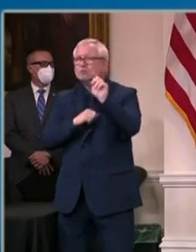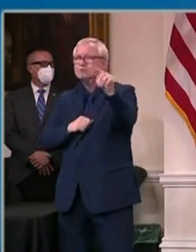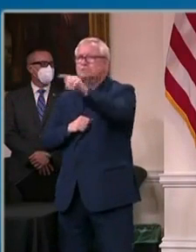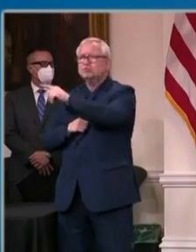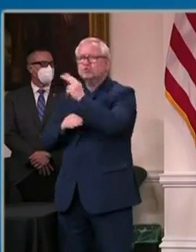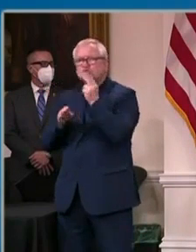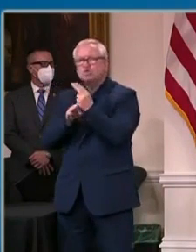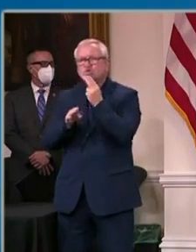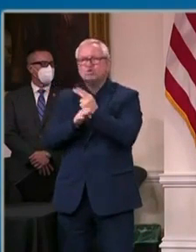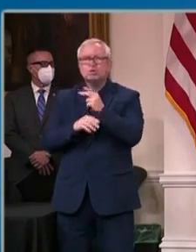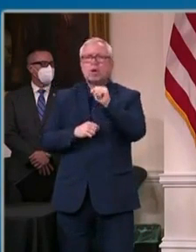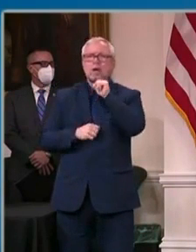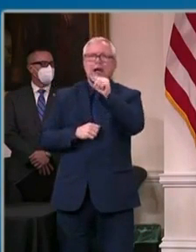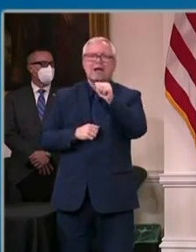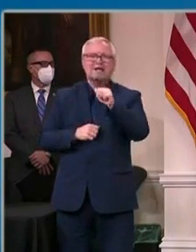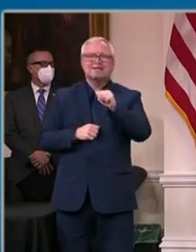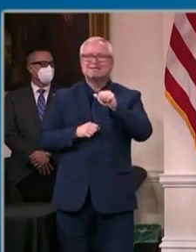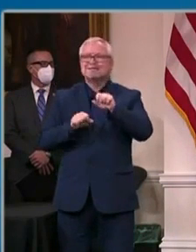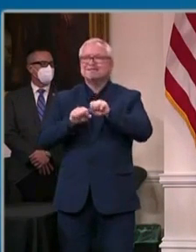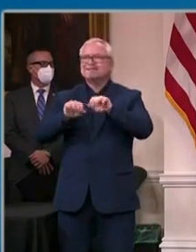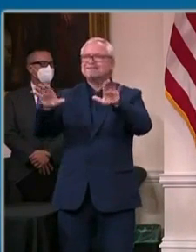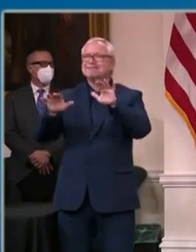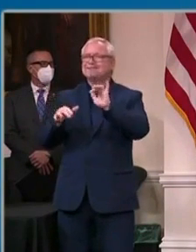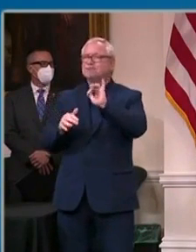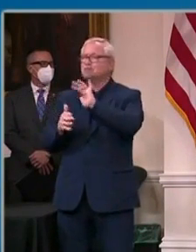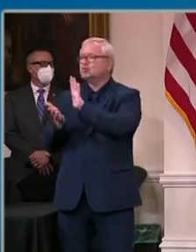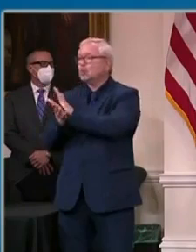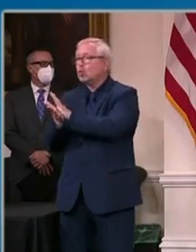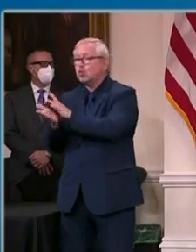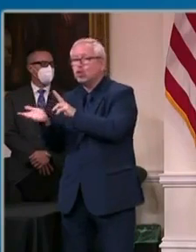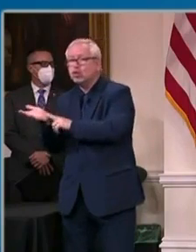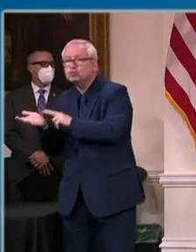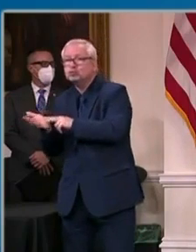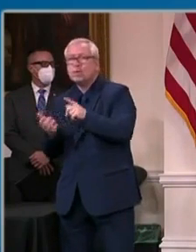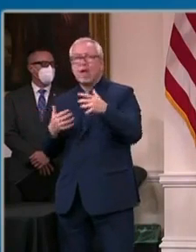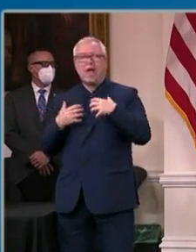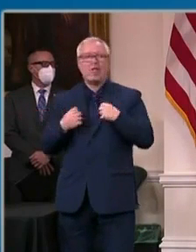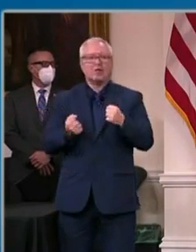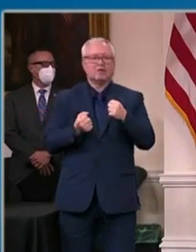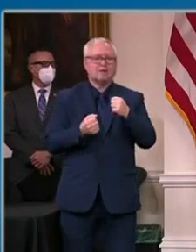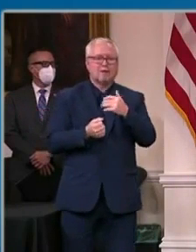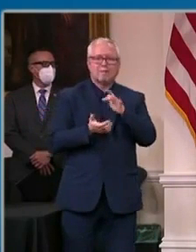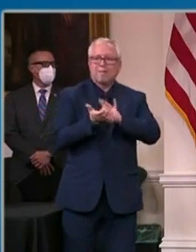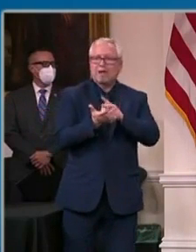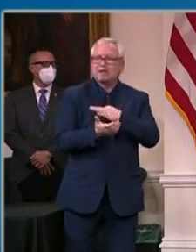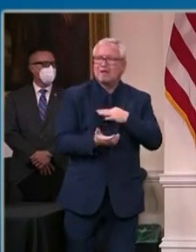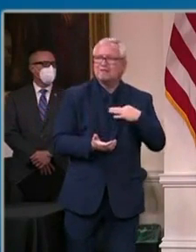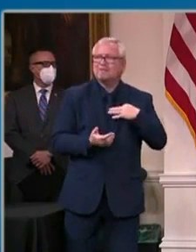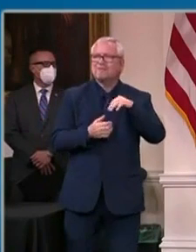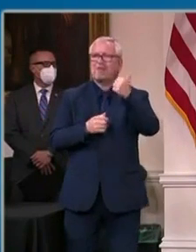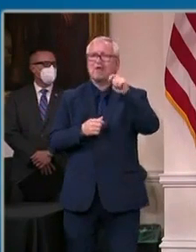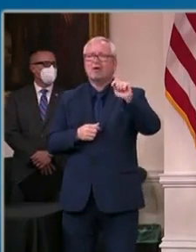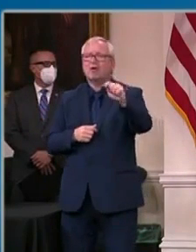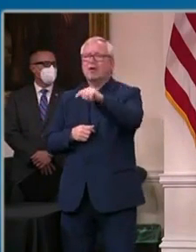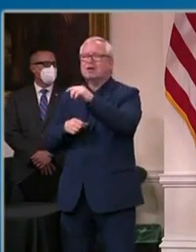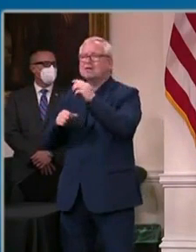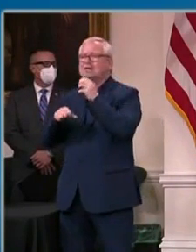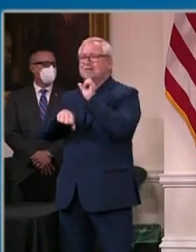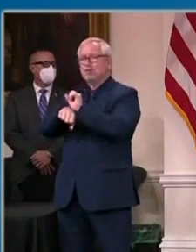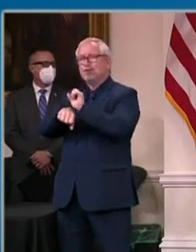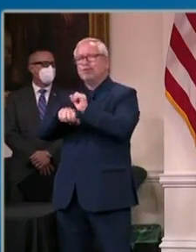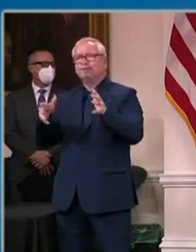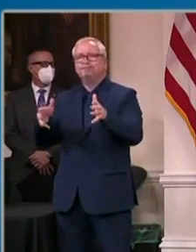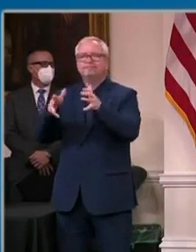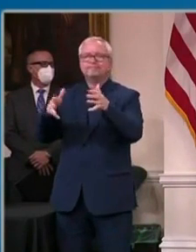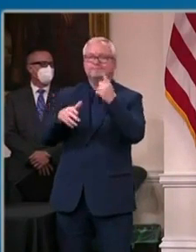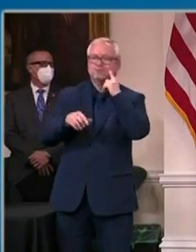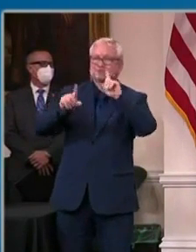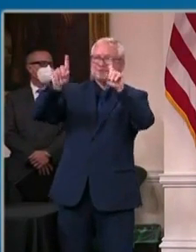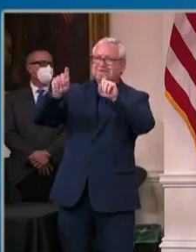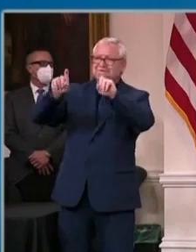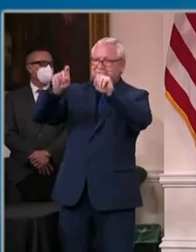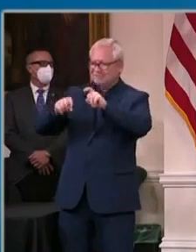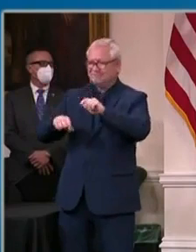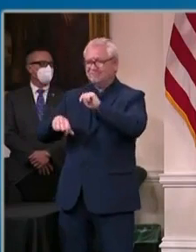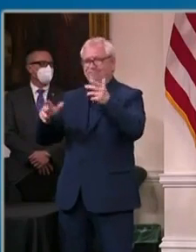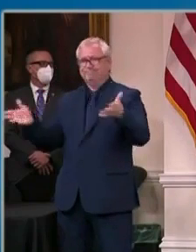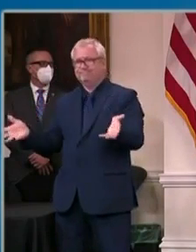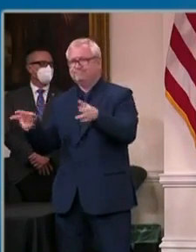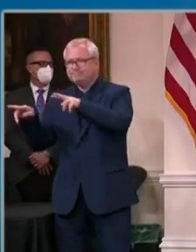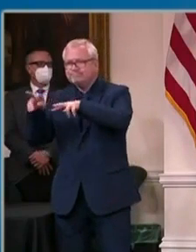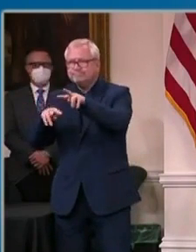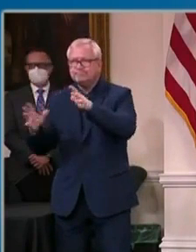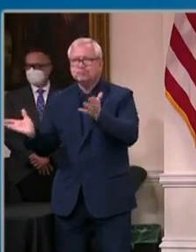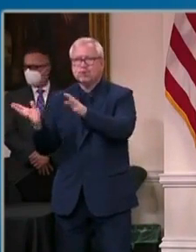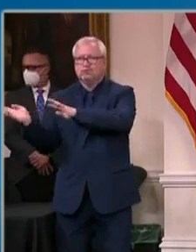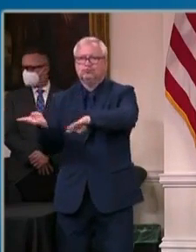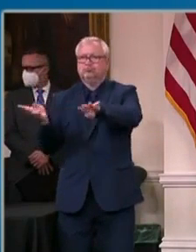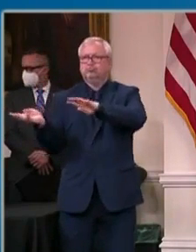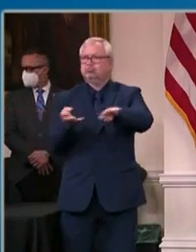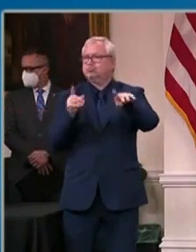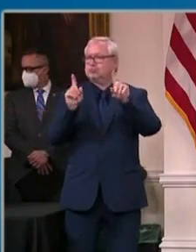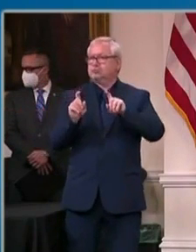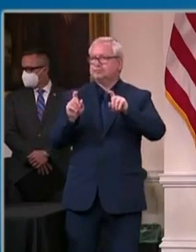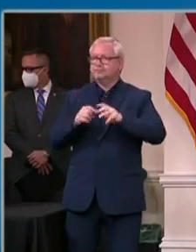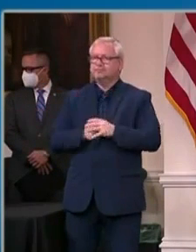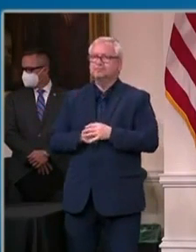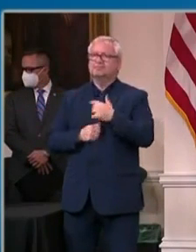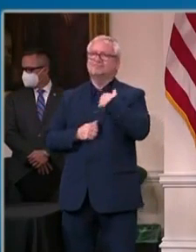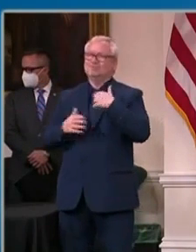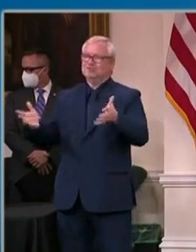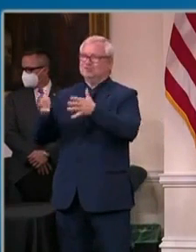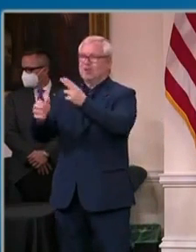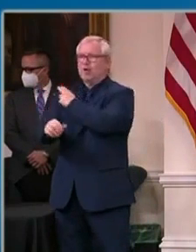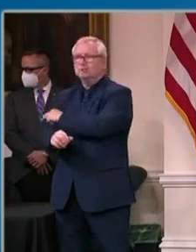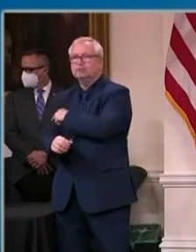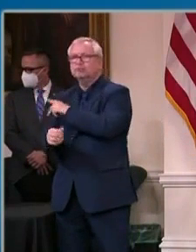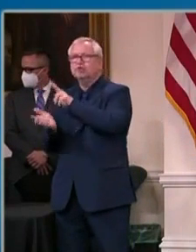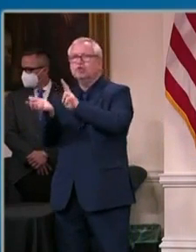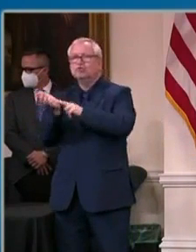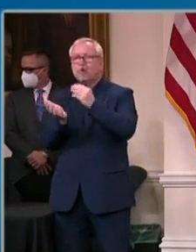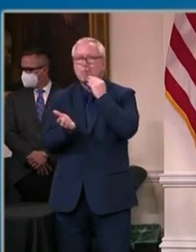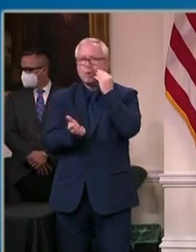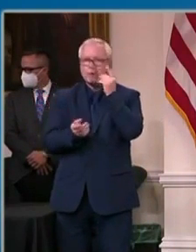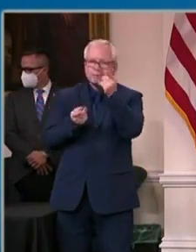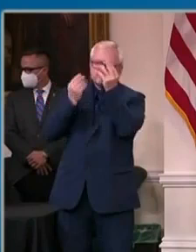WE ARE ALSO URGING OUR COUNTIES TO TAP ALL UNANIMOUS DEPLOYED SCHOOL -- NONDEPLOYED SCHOOL NURSES HEALTH STAFF AND OTHERS TO HELP THE STAFFING AND VACCINATION SITES AND WE ARE